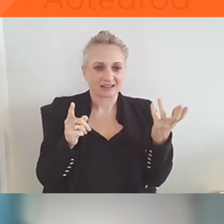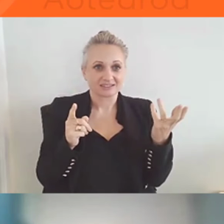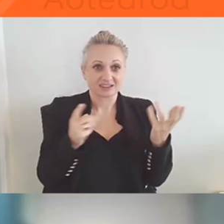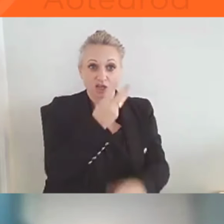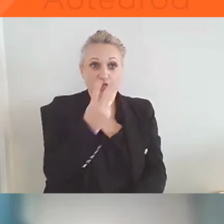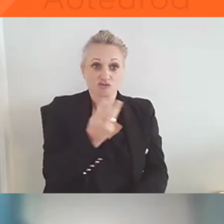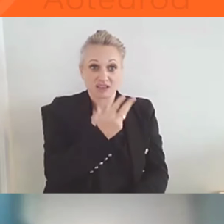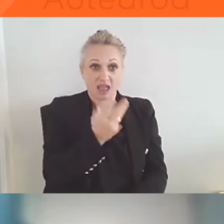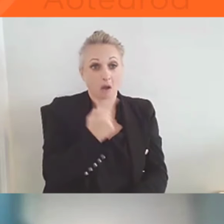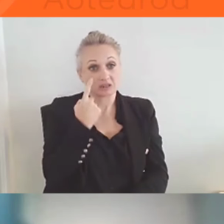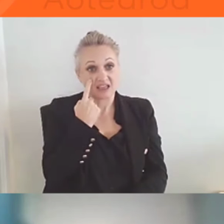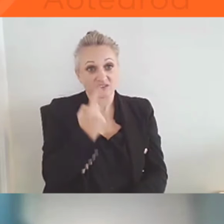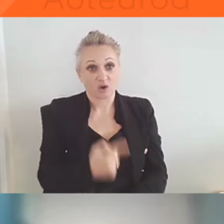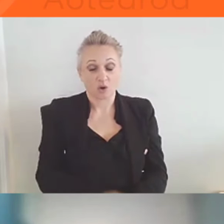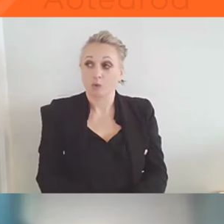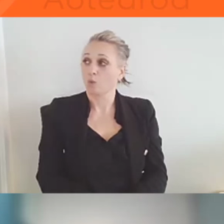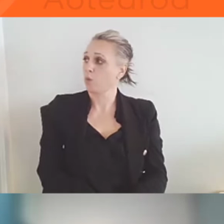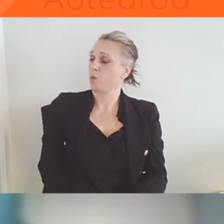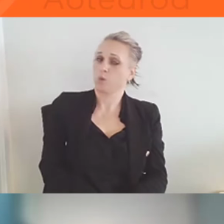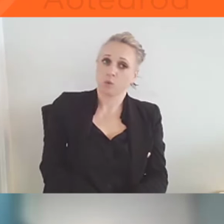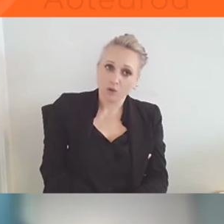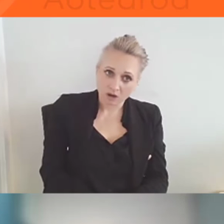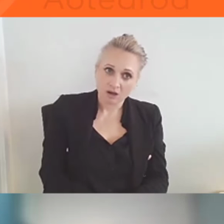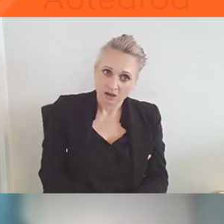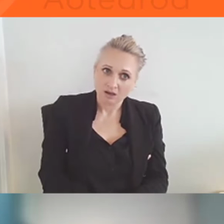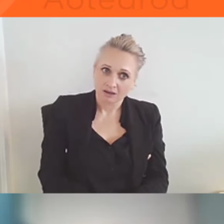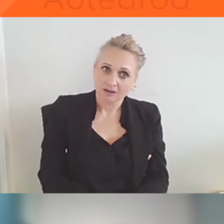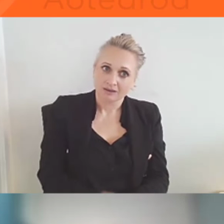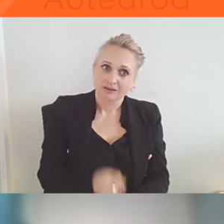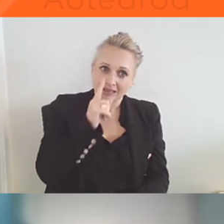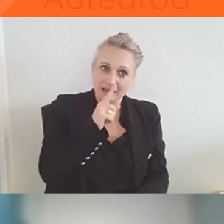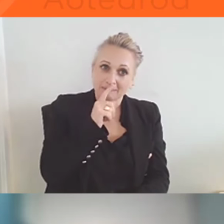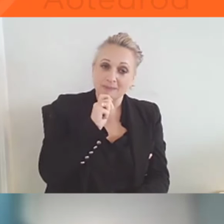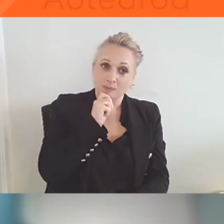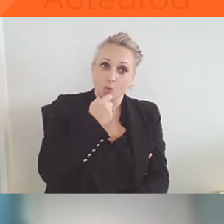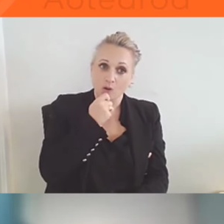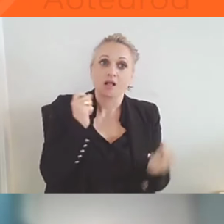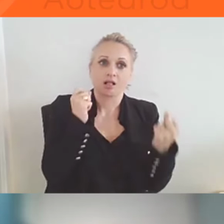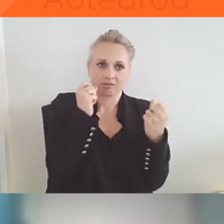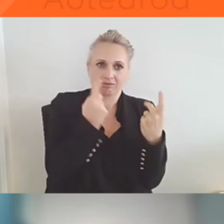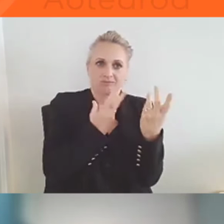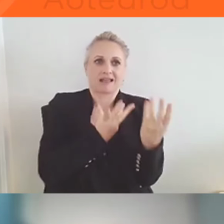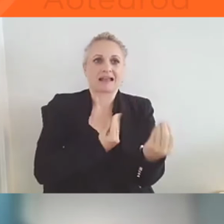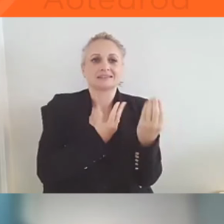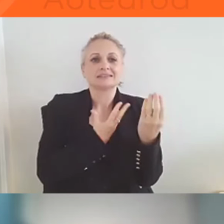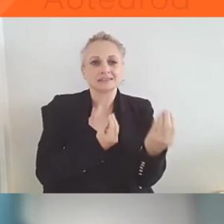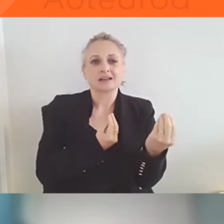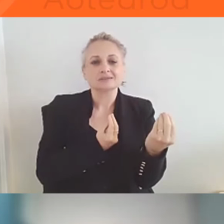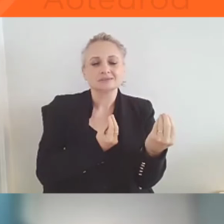I think they'll come out with an amazing understanding. Or put earmuffs